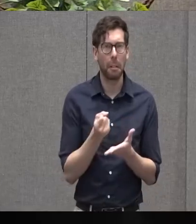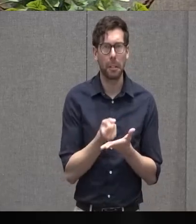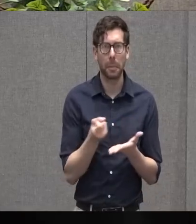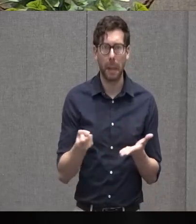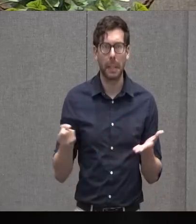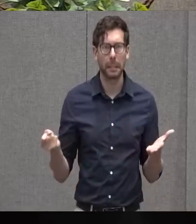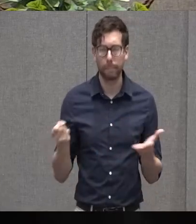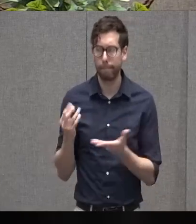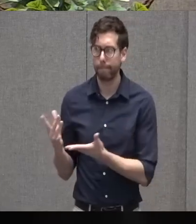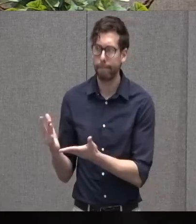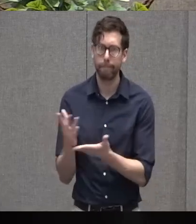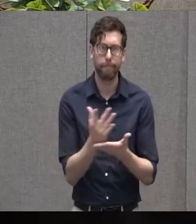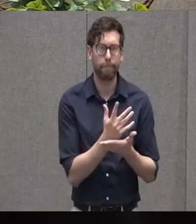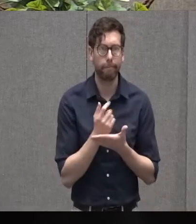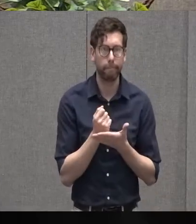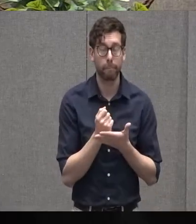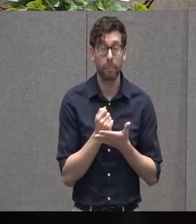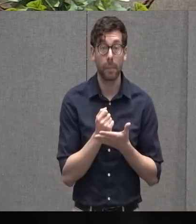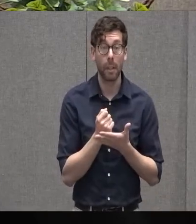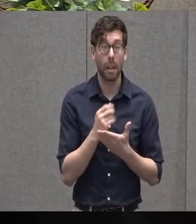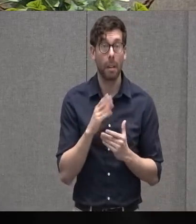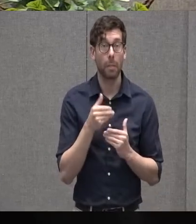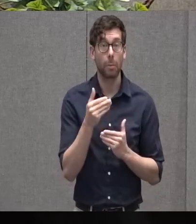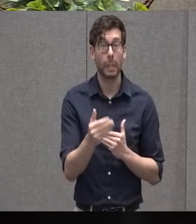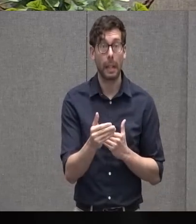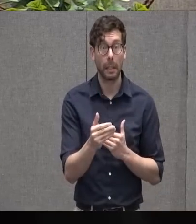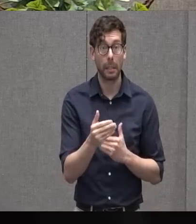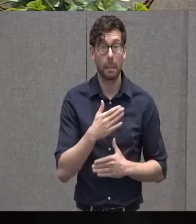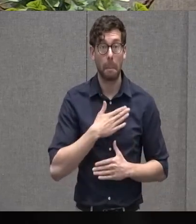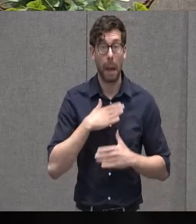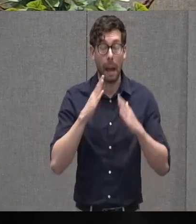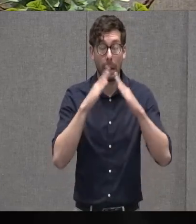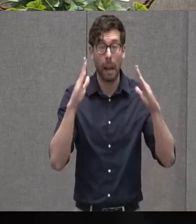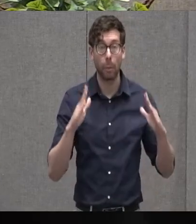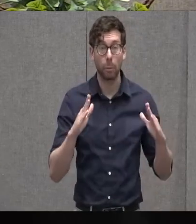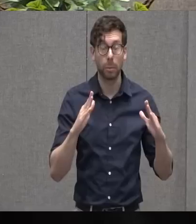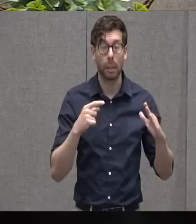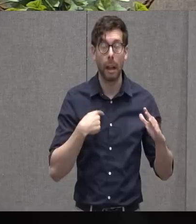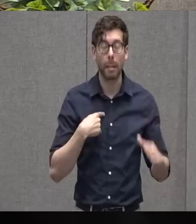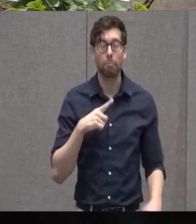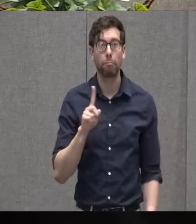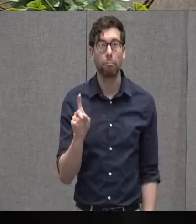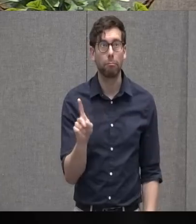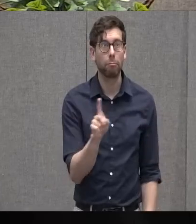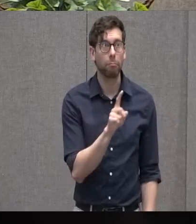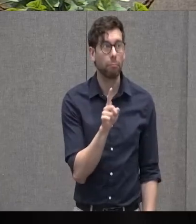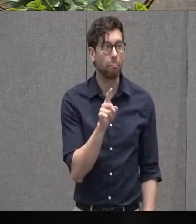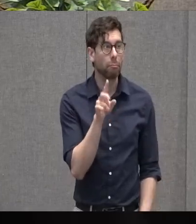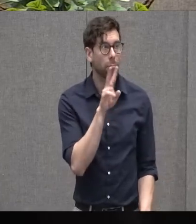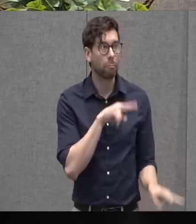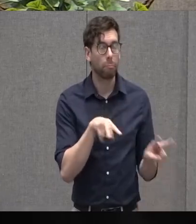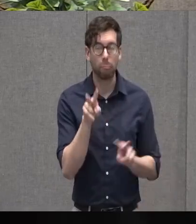What I did next was I walked around my house and I tried to find some items